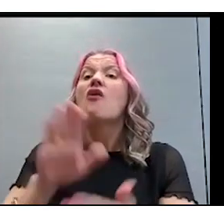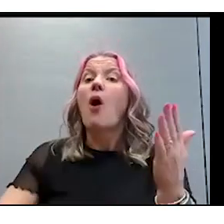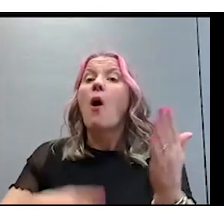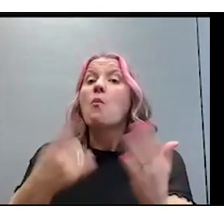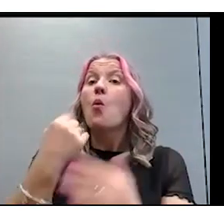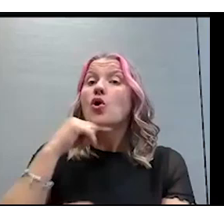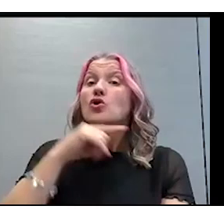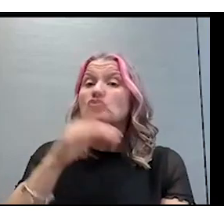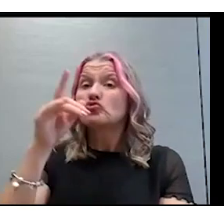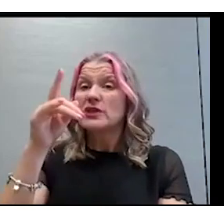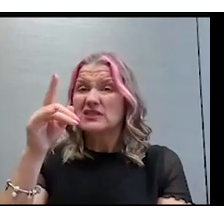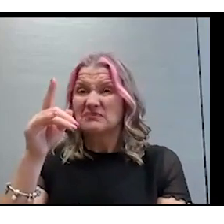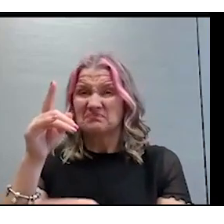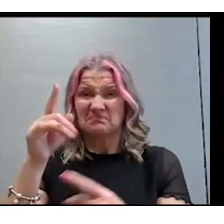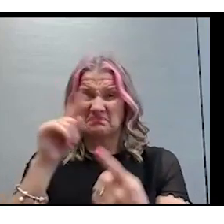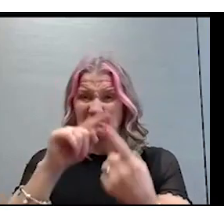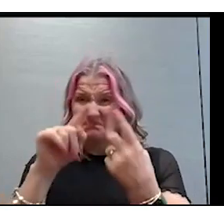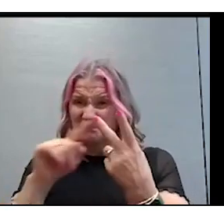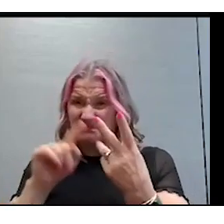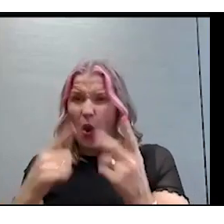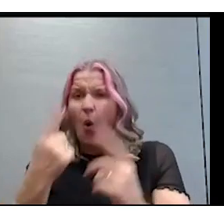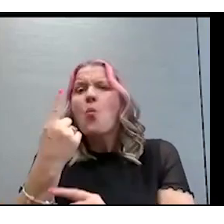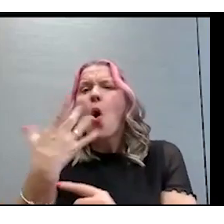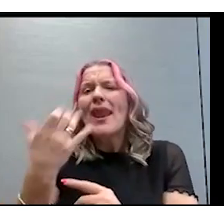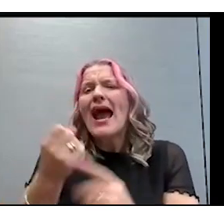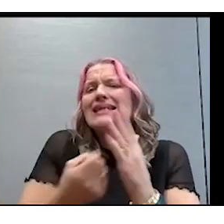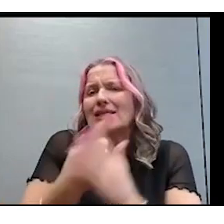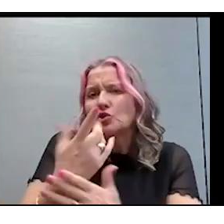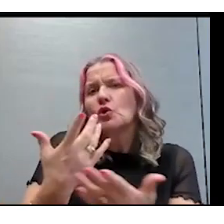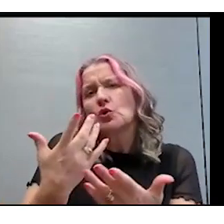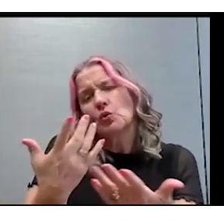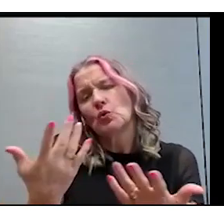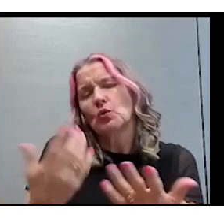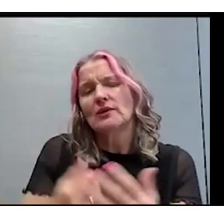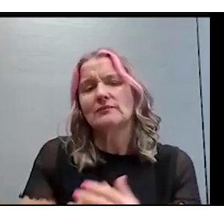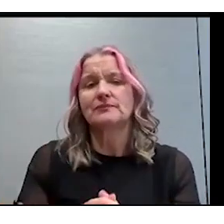an issue, which means that the system is pretty robust, but we still have something to do.